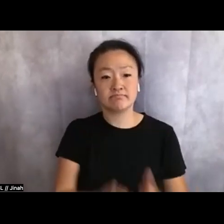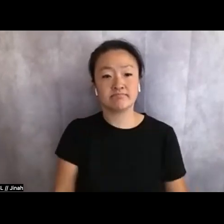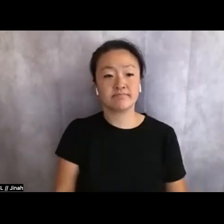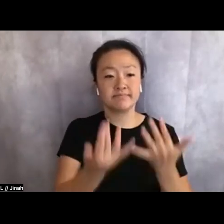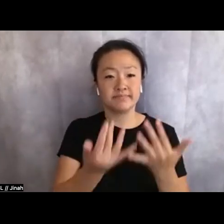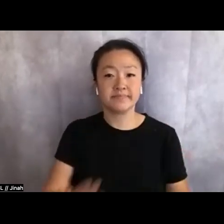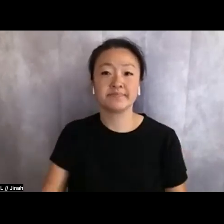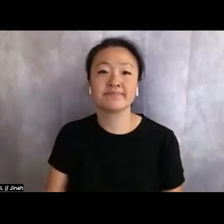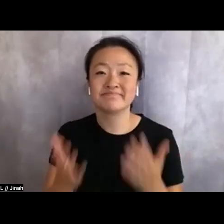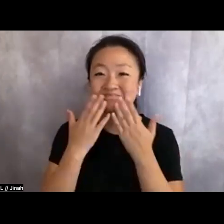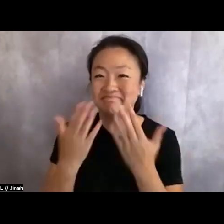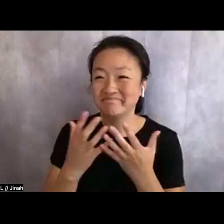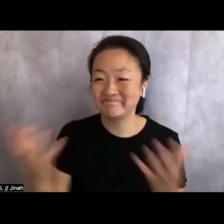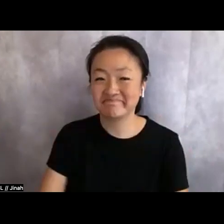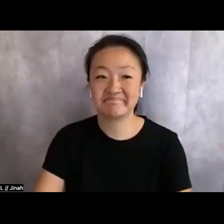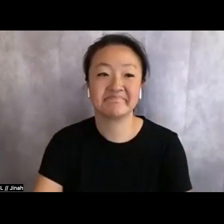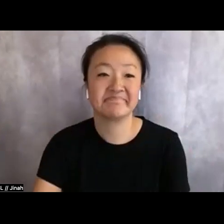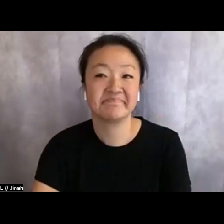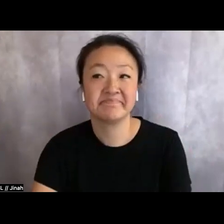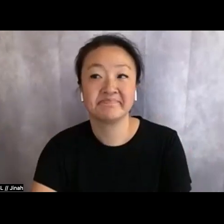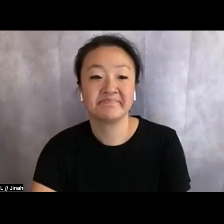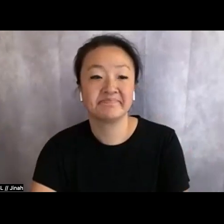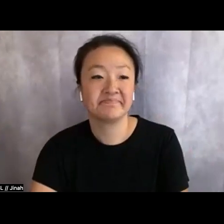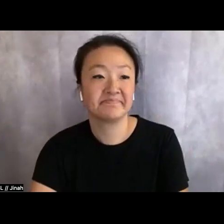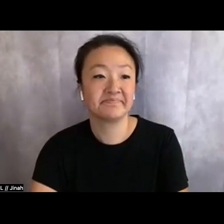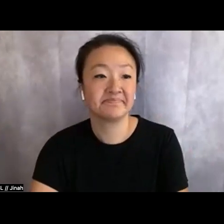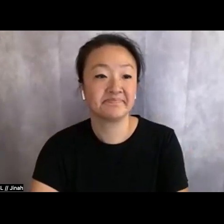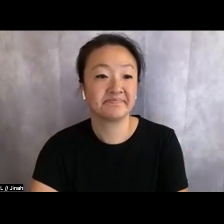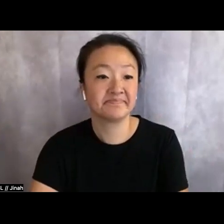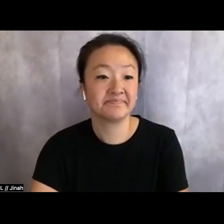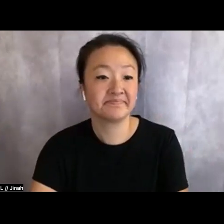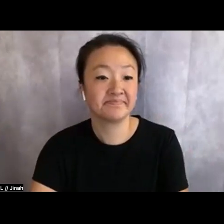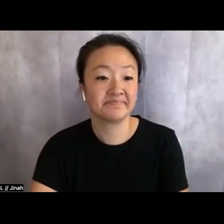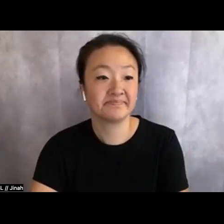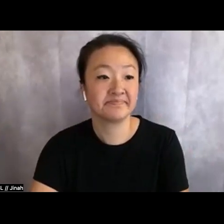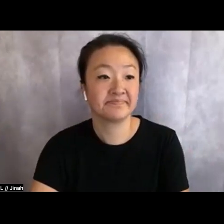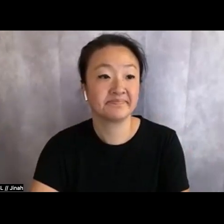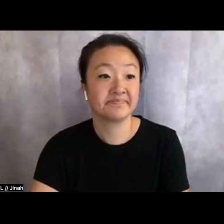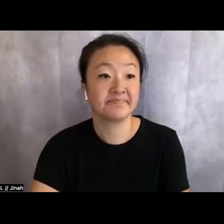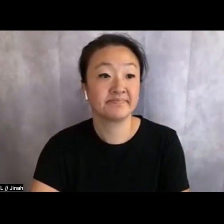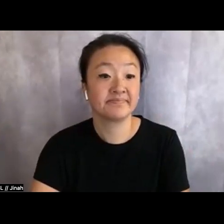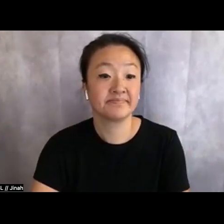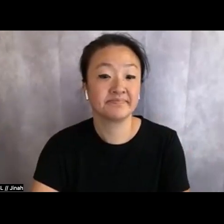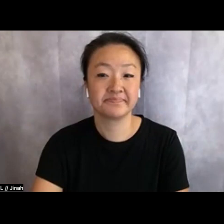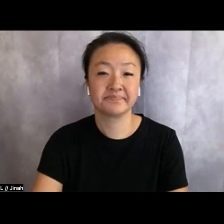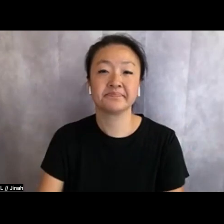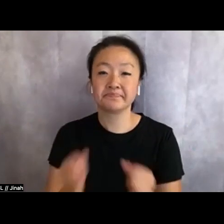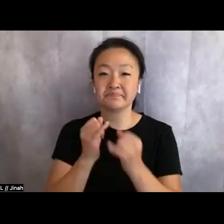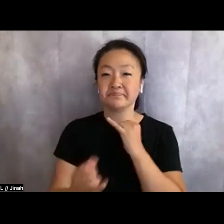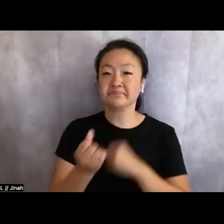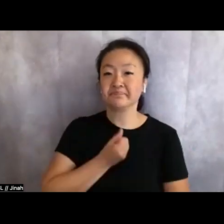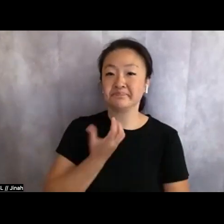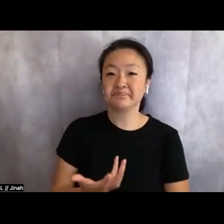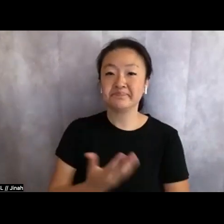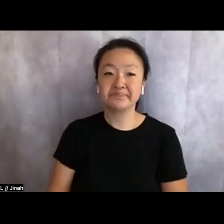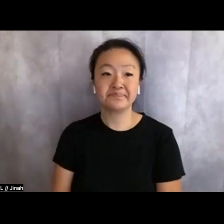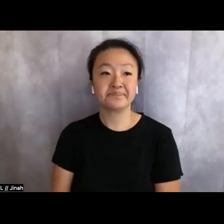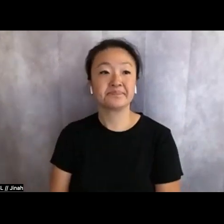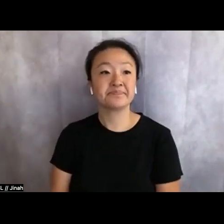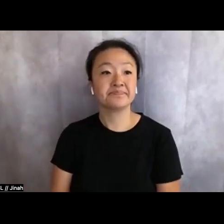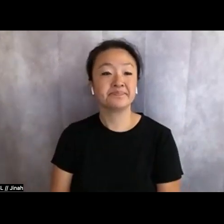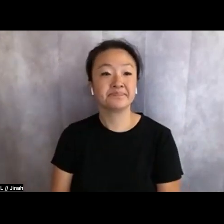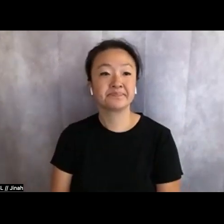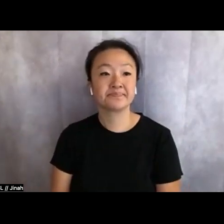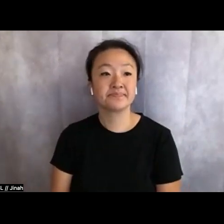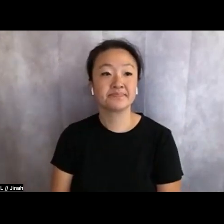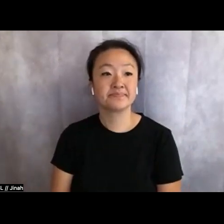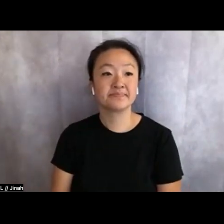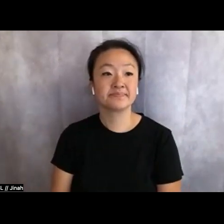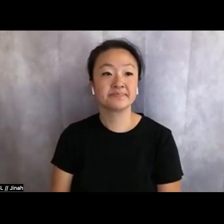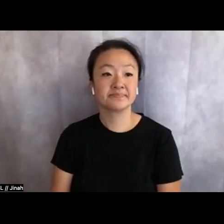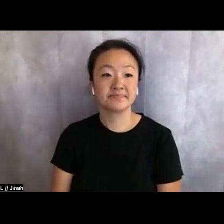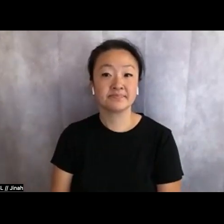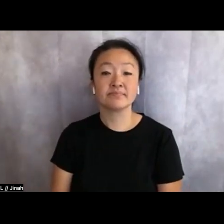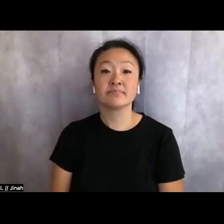Thank you so much. So I have one last poem. Yeah, I did that poem because